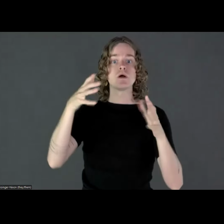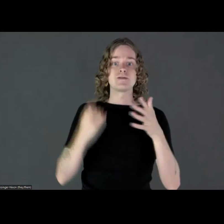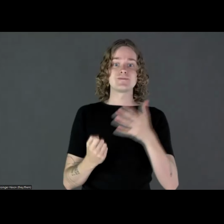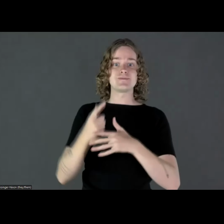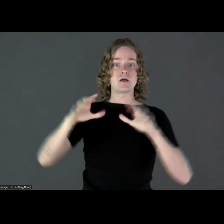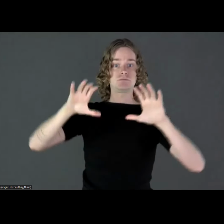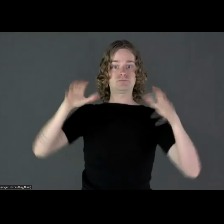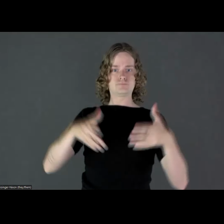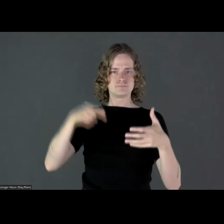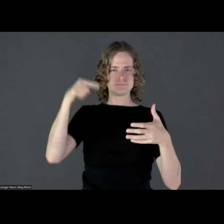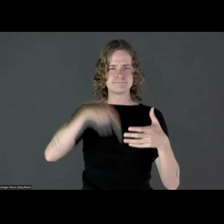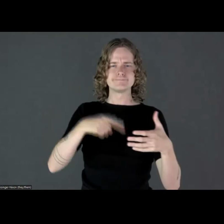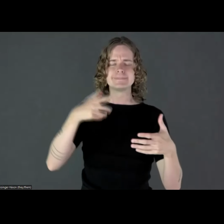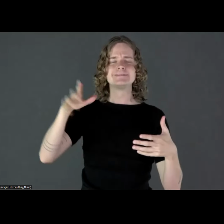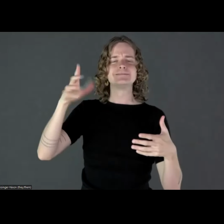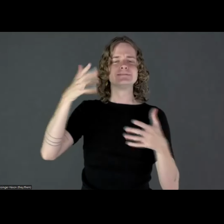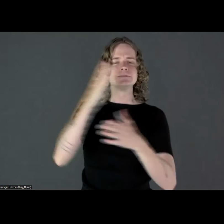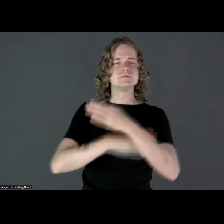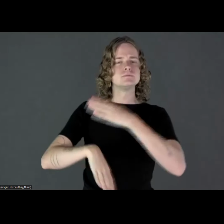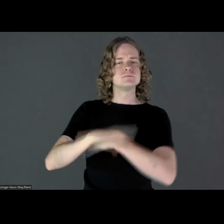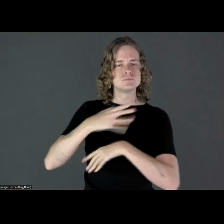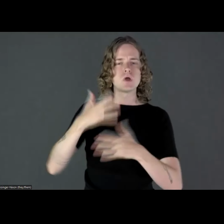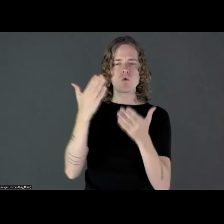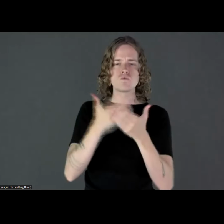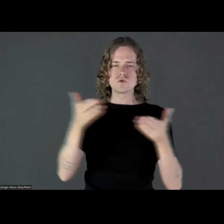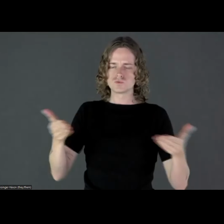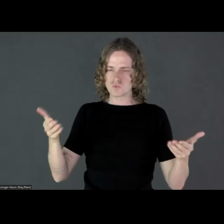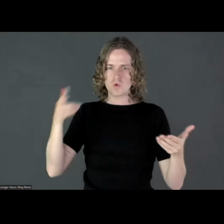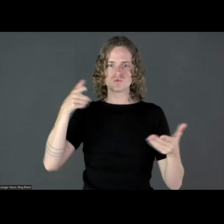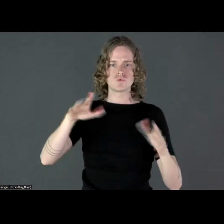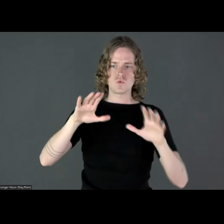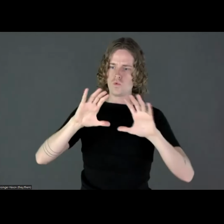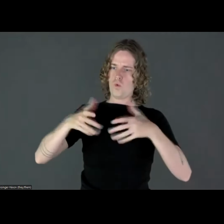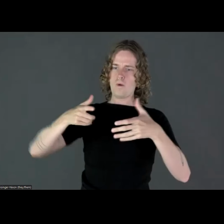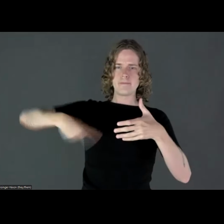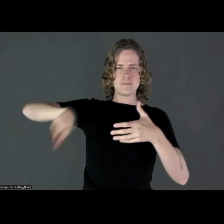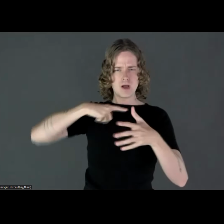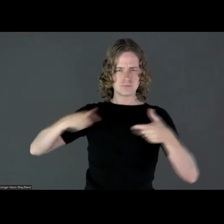tools, technical development, Translating existing inclusion Guidance Into Action.